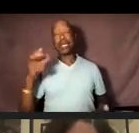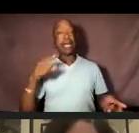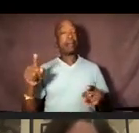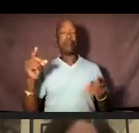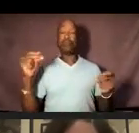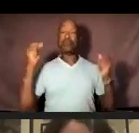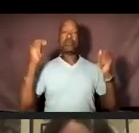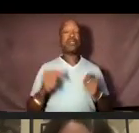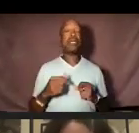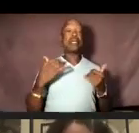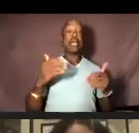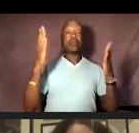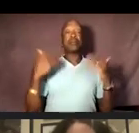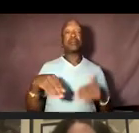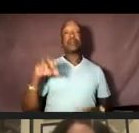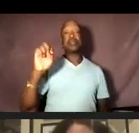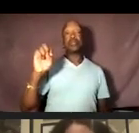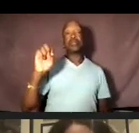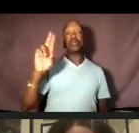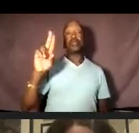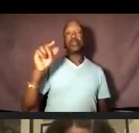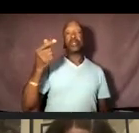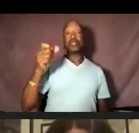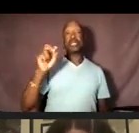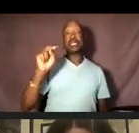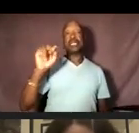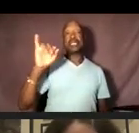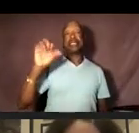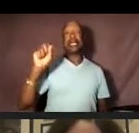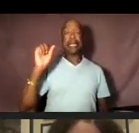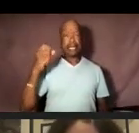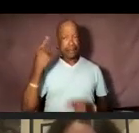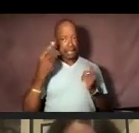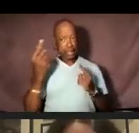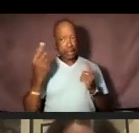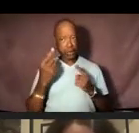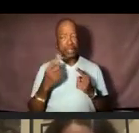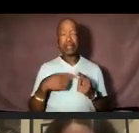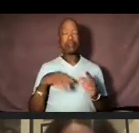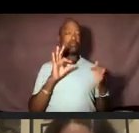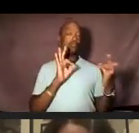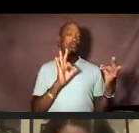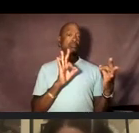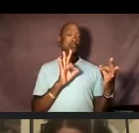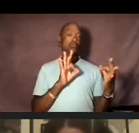with eugenics eugenics could be considered the ideological backbone that all reactions to the